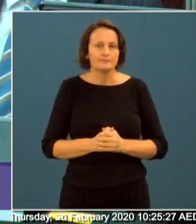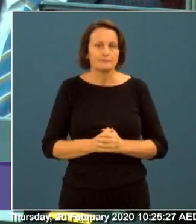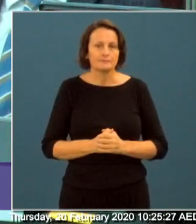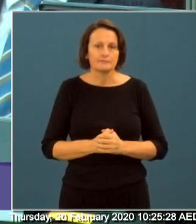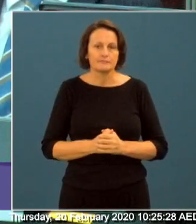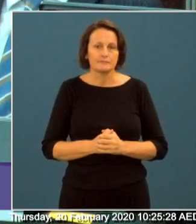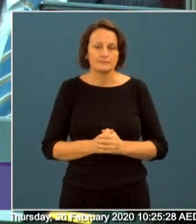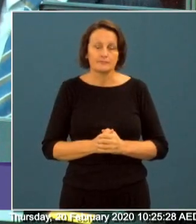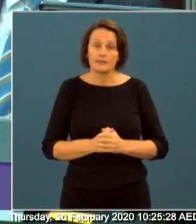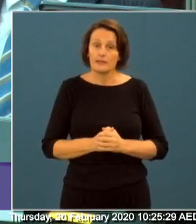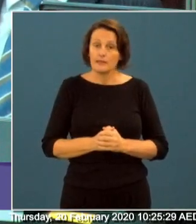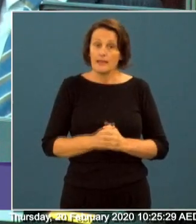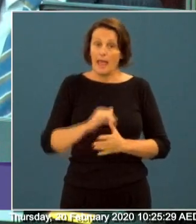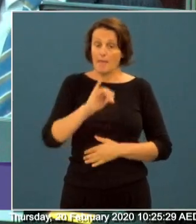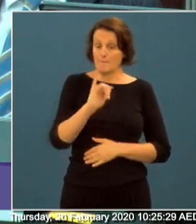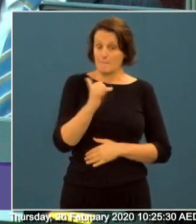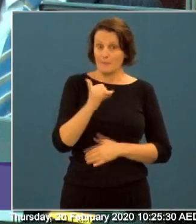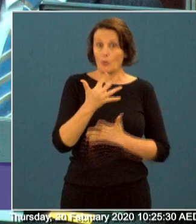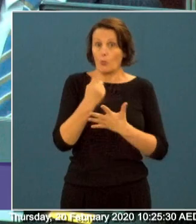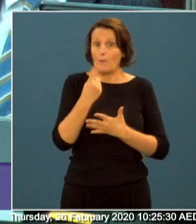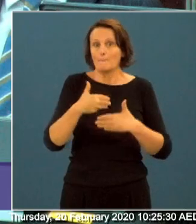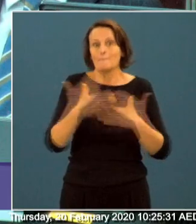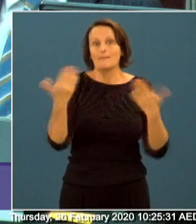health professionals may be a particular issue.